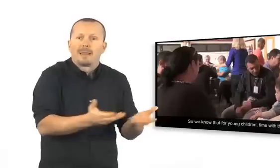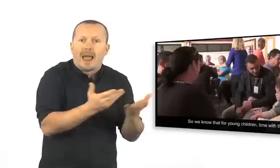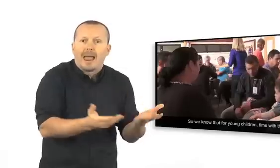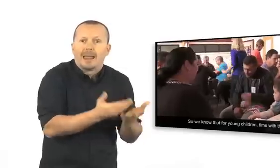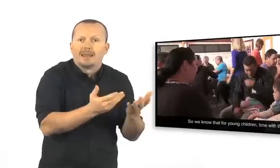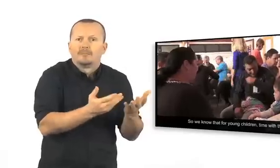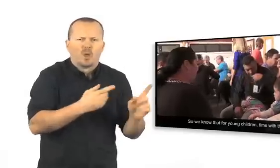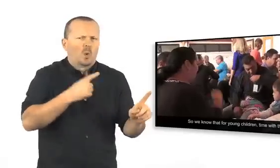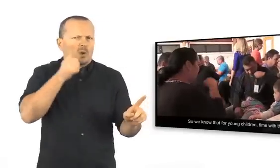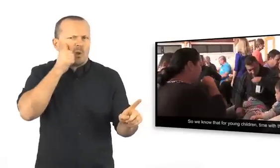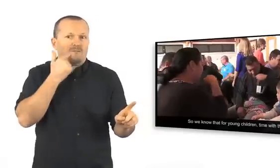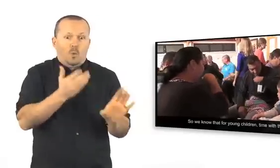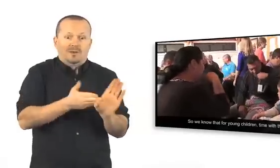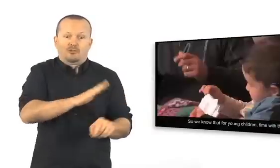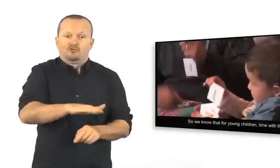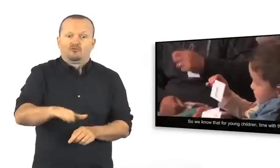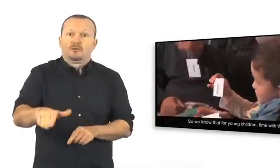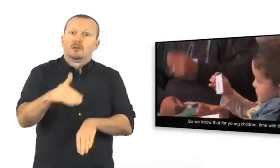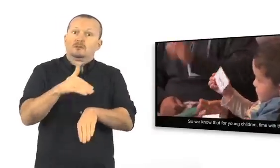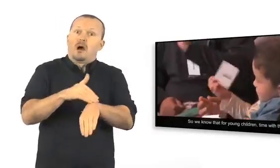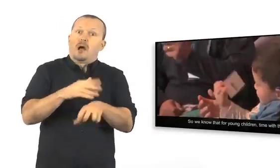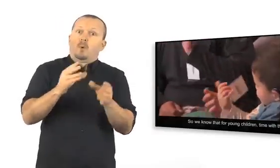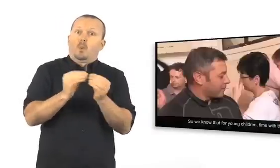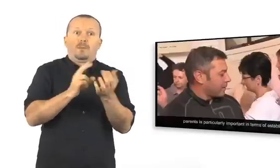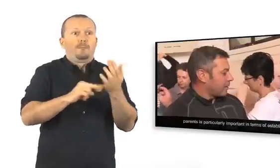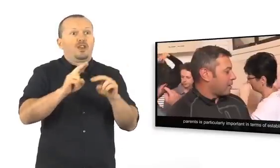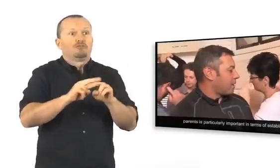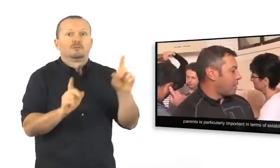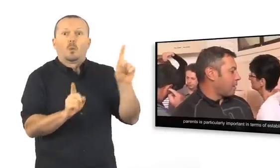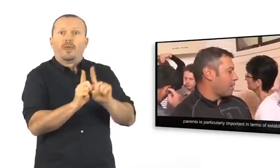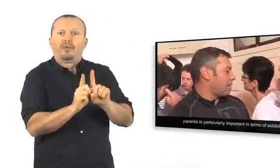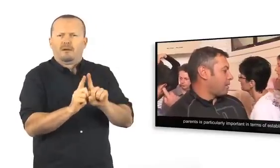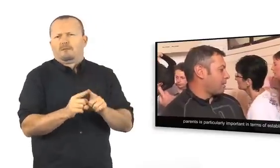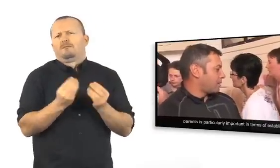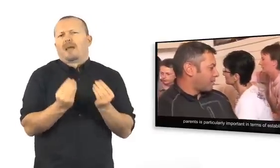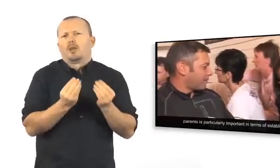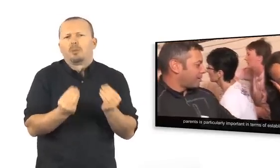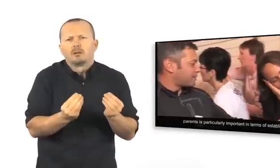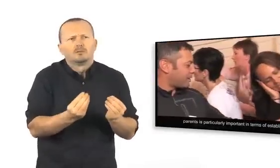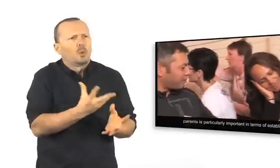So we know that for young children, time with their parents is particularly important in